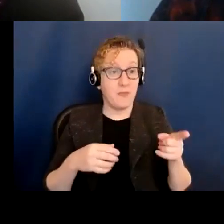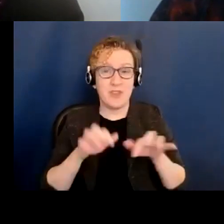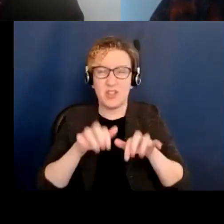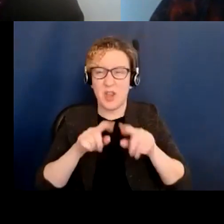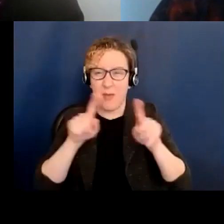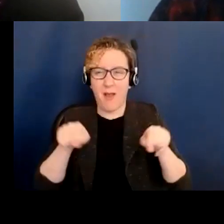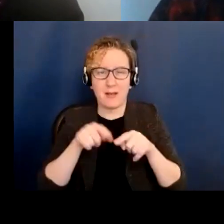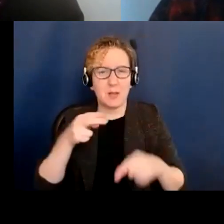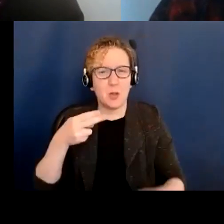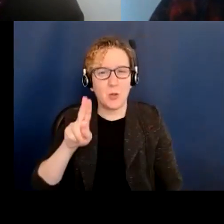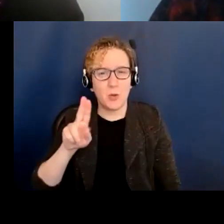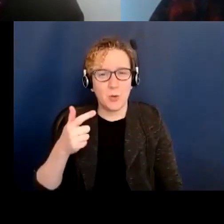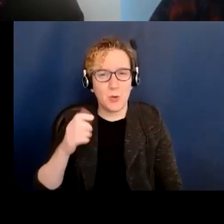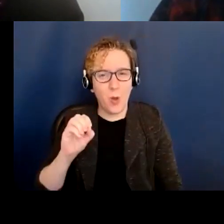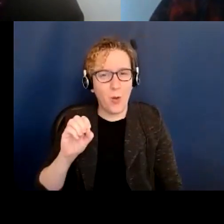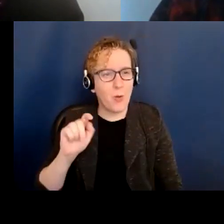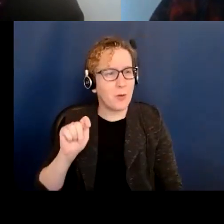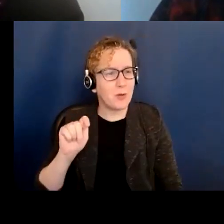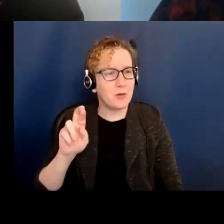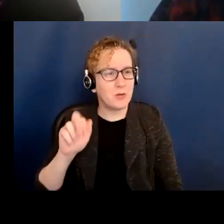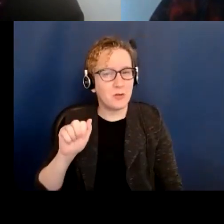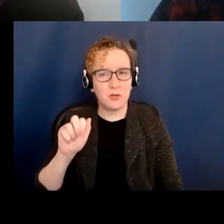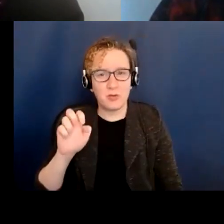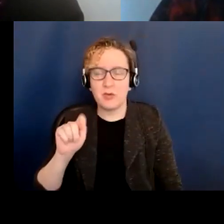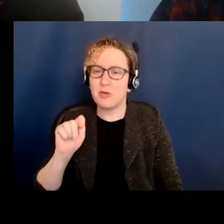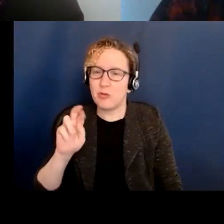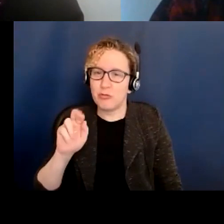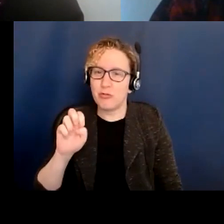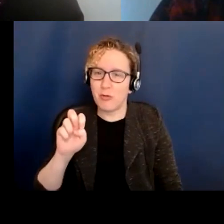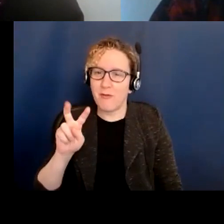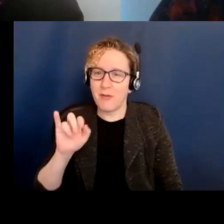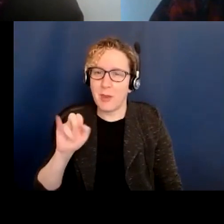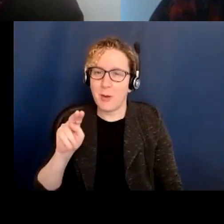featured during our disability and identity abroad session tomorrow from 12:00 to 2:00